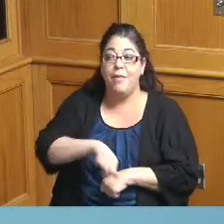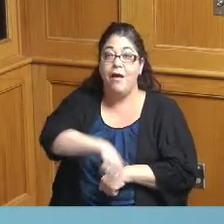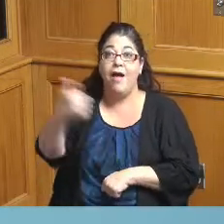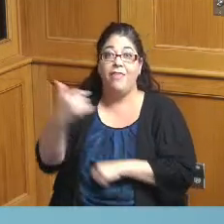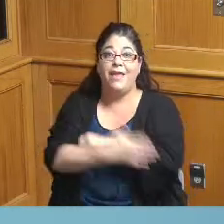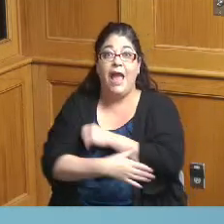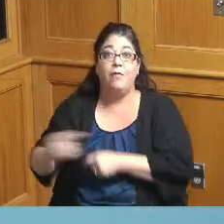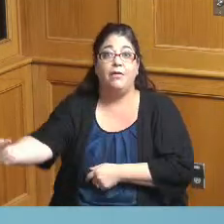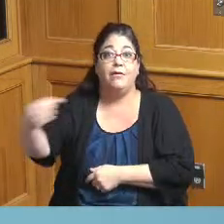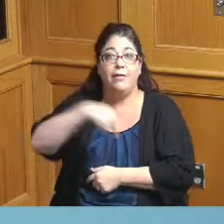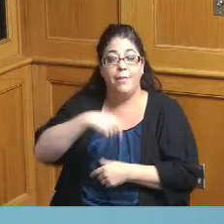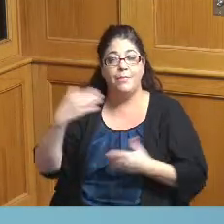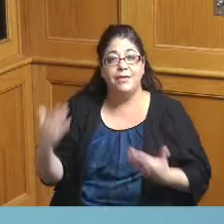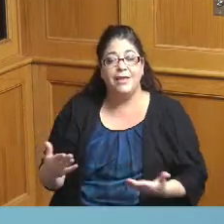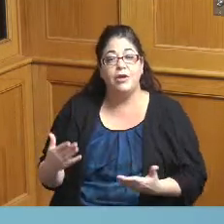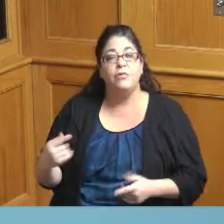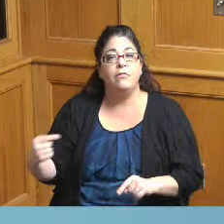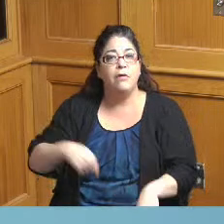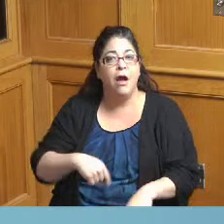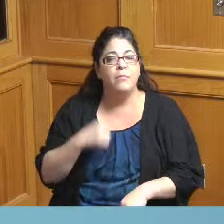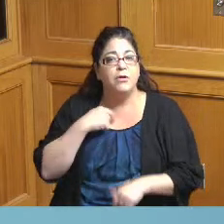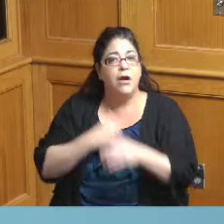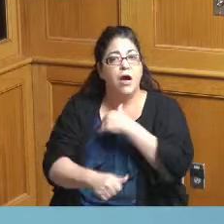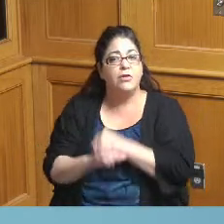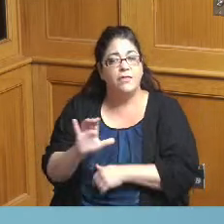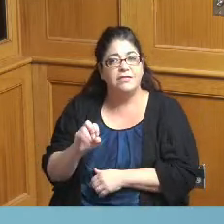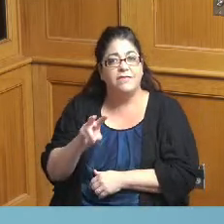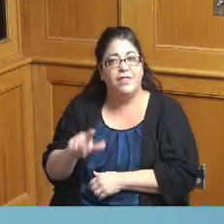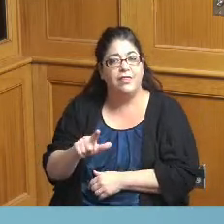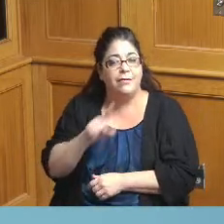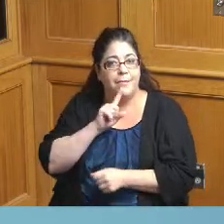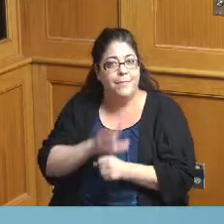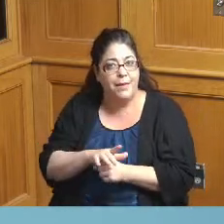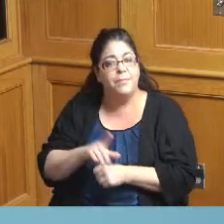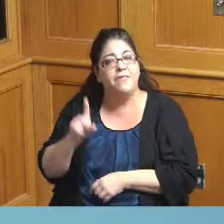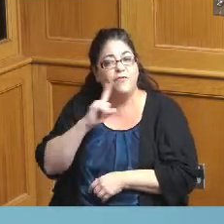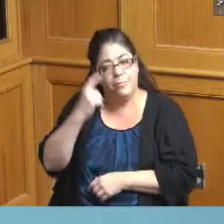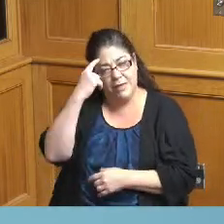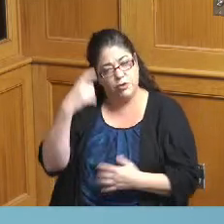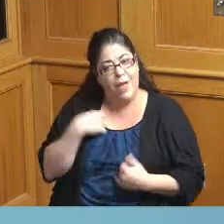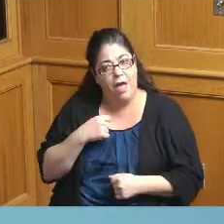comes into a Hamilton County under a civil commitment mental health case I bill them back